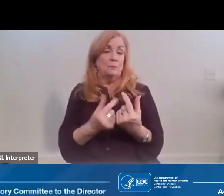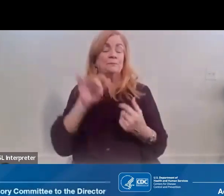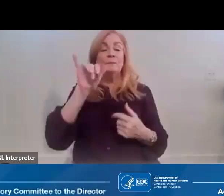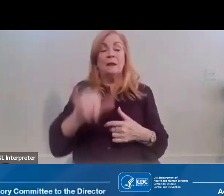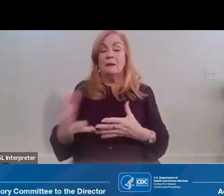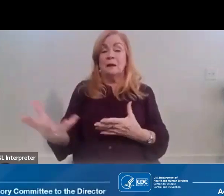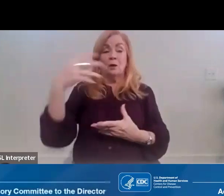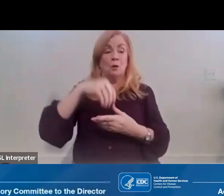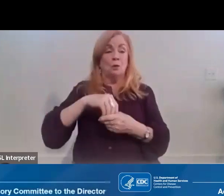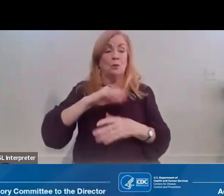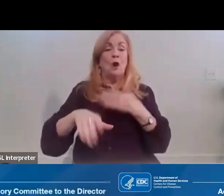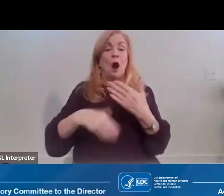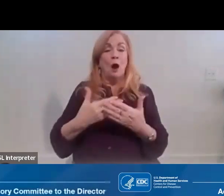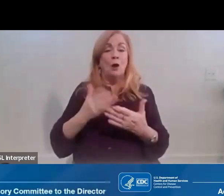of our enterprise-wide functions.